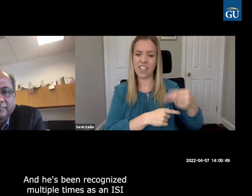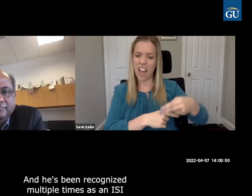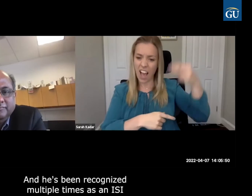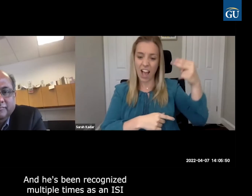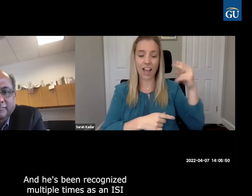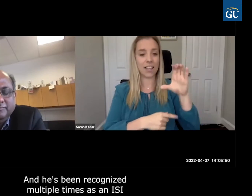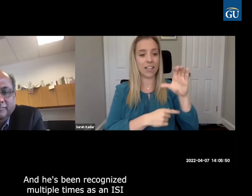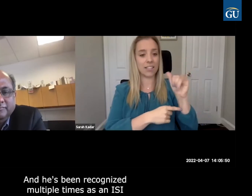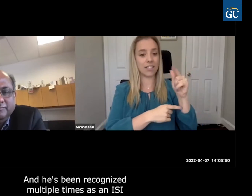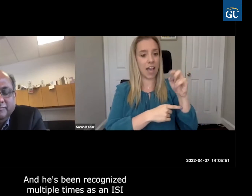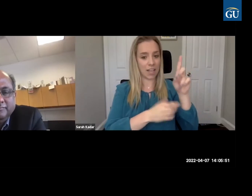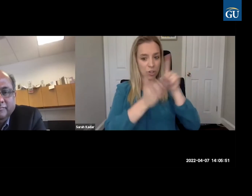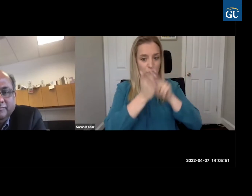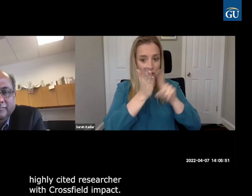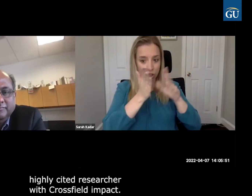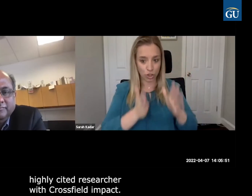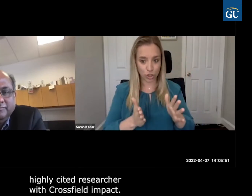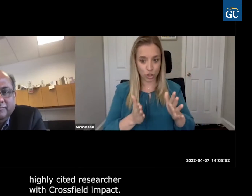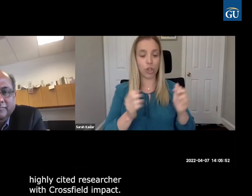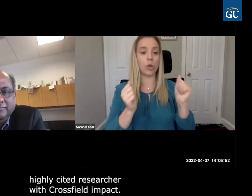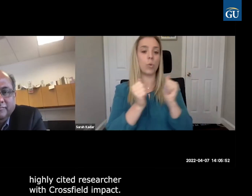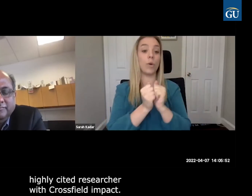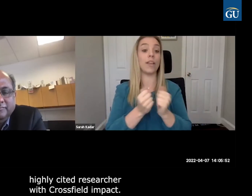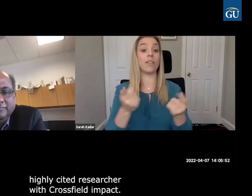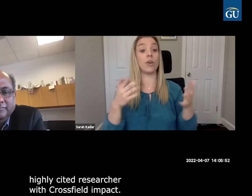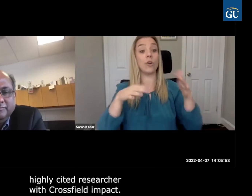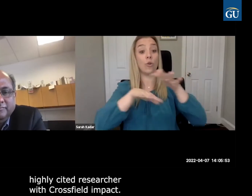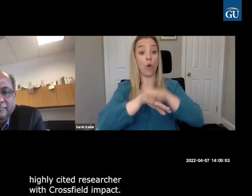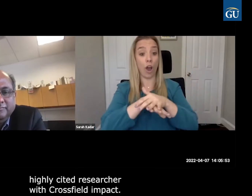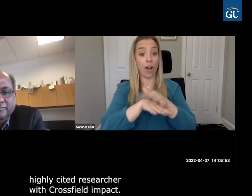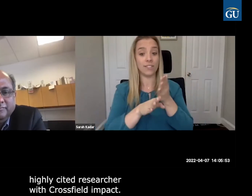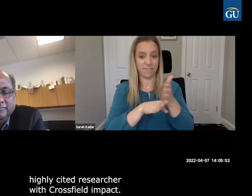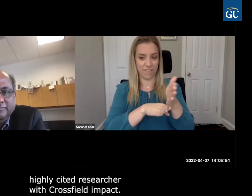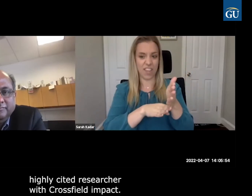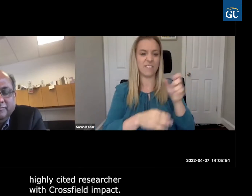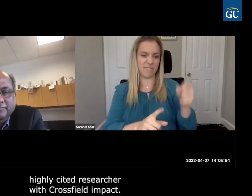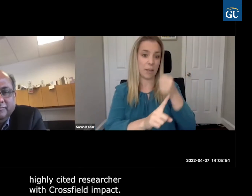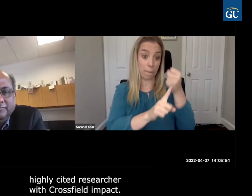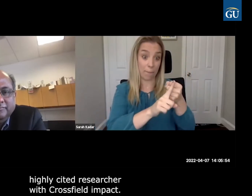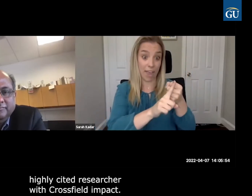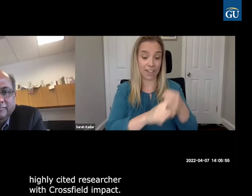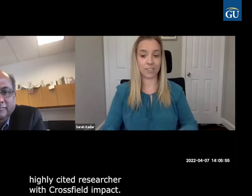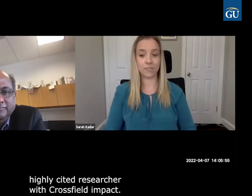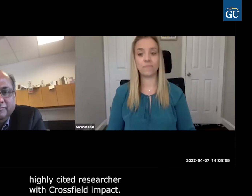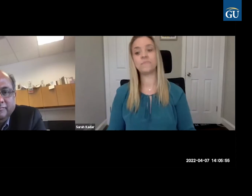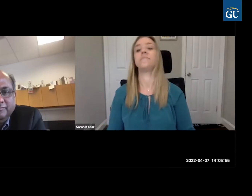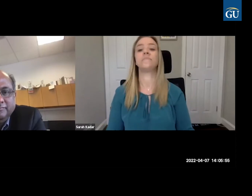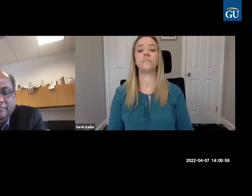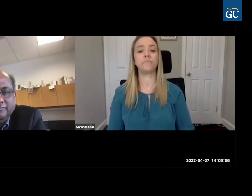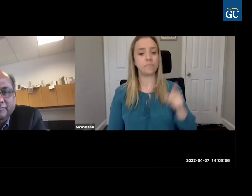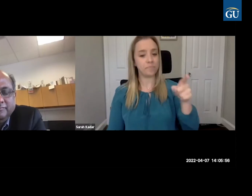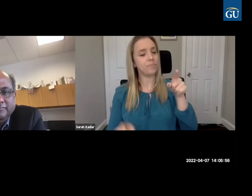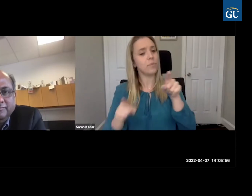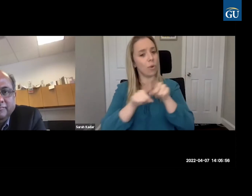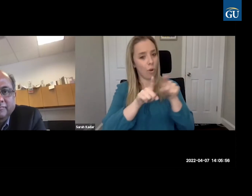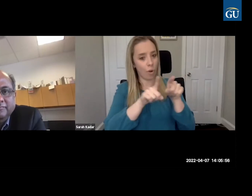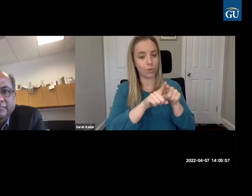as an isi highly cited researcher